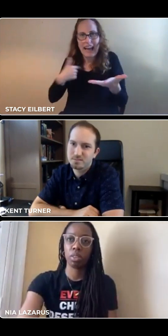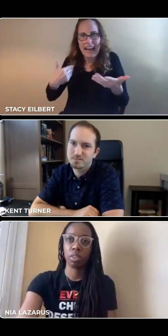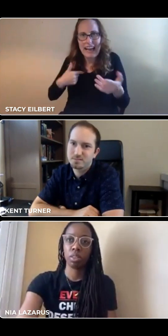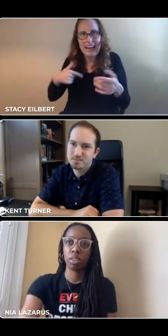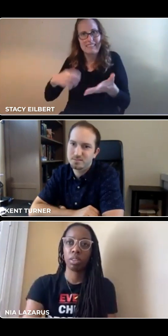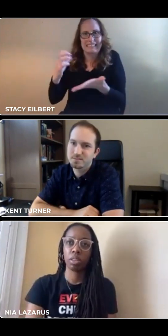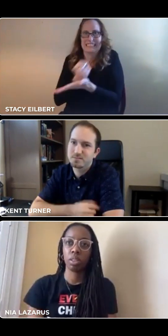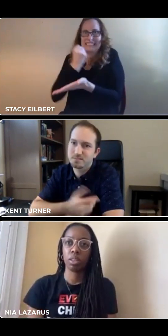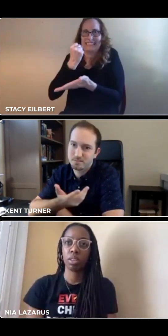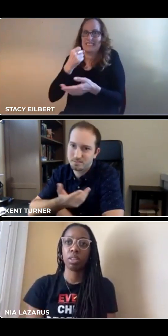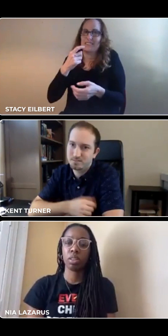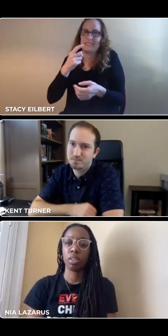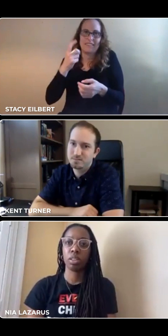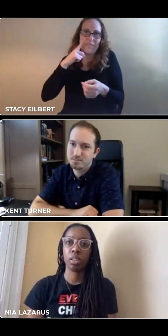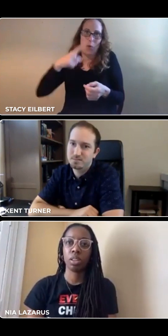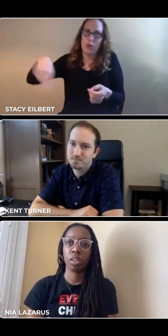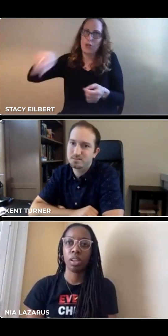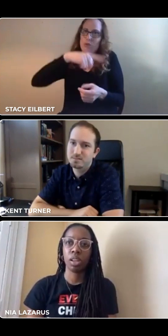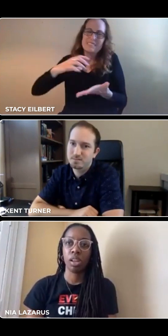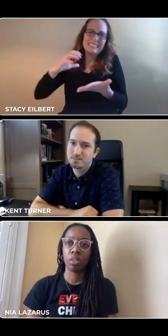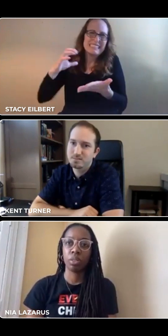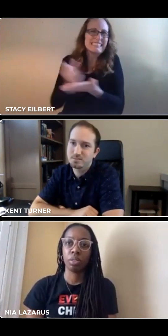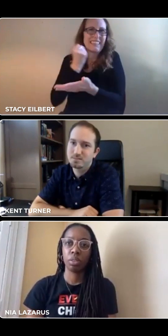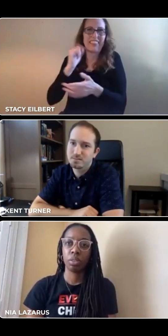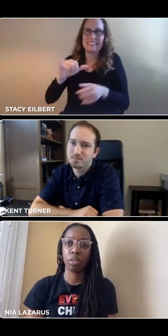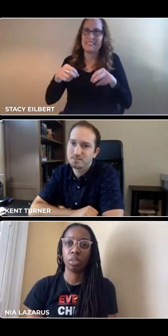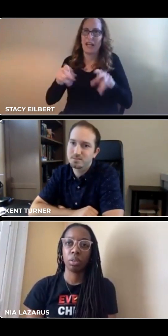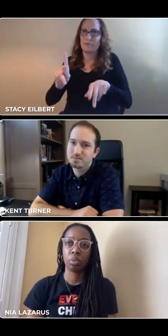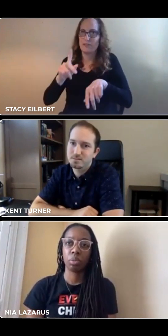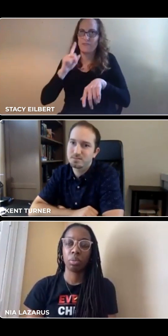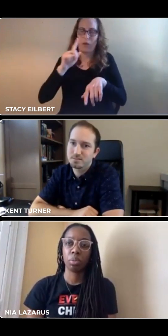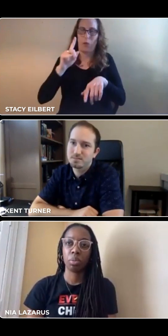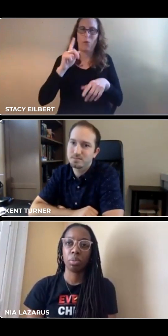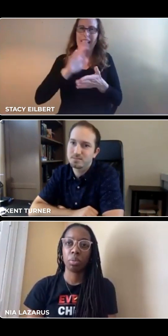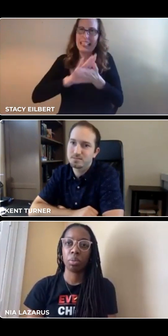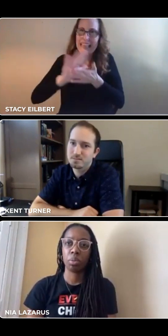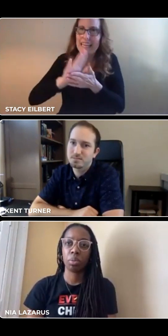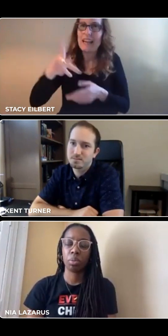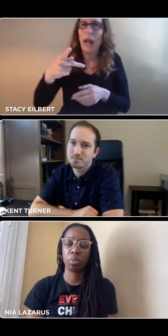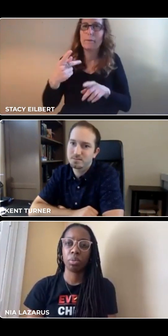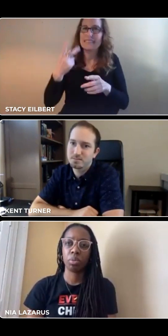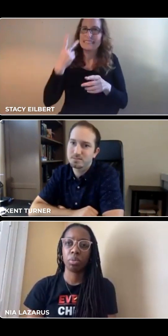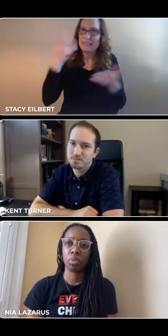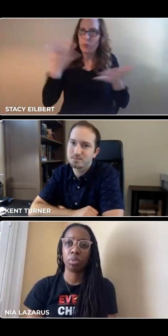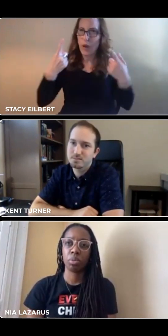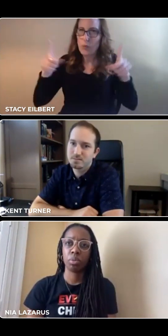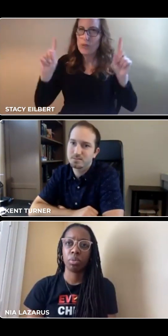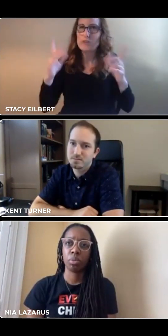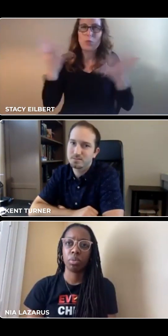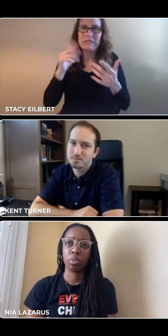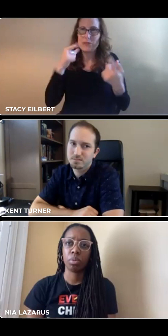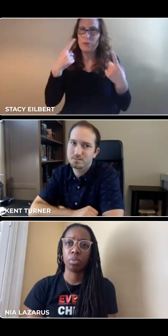to kind of clean up our system and the tools that we have. Now is a great time to really